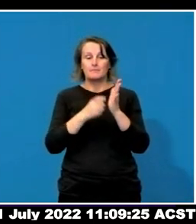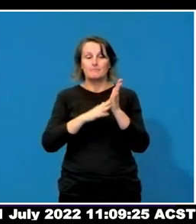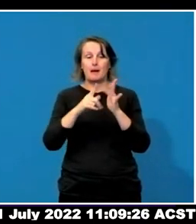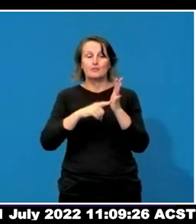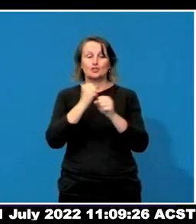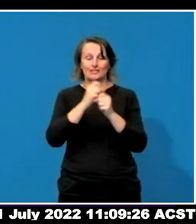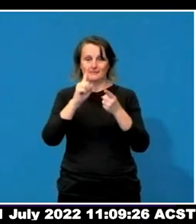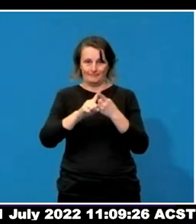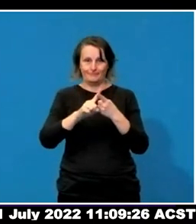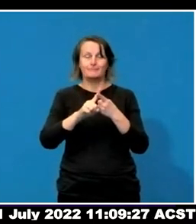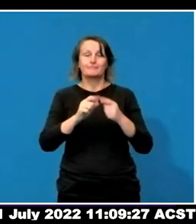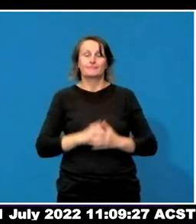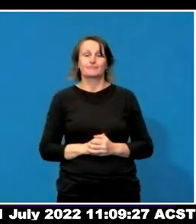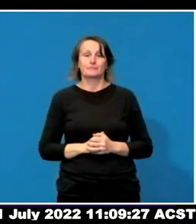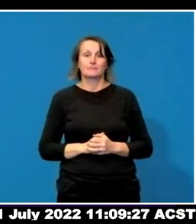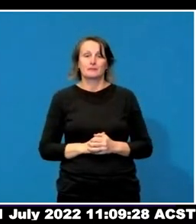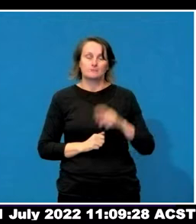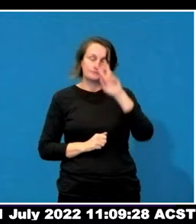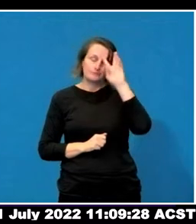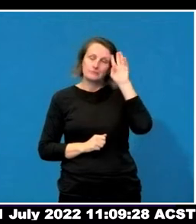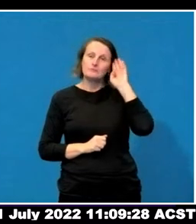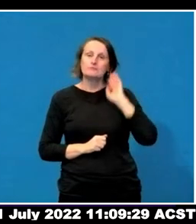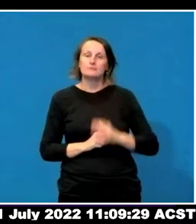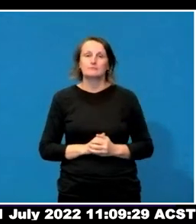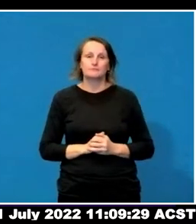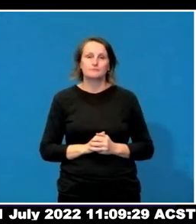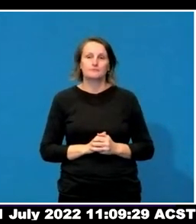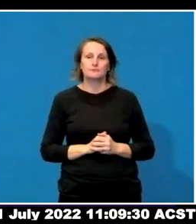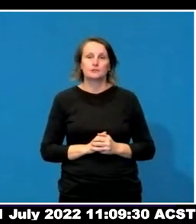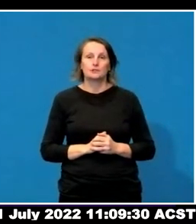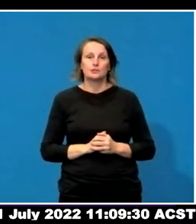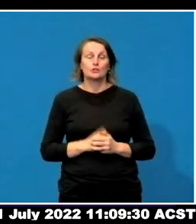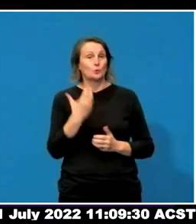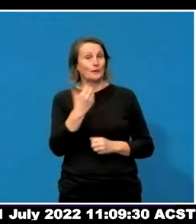Nations man, and Marmingee, a First Nations woman, who live in Fitzroy Crossing.